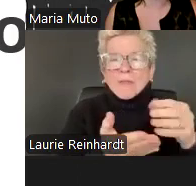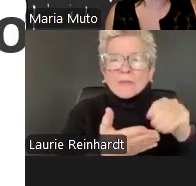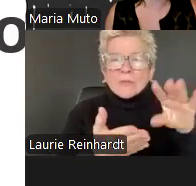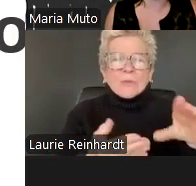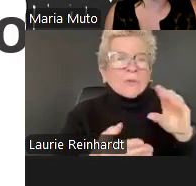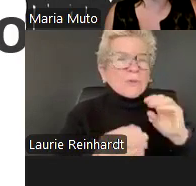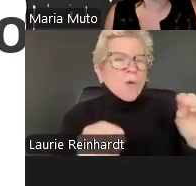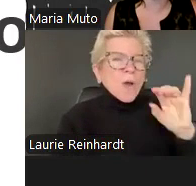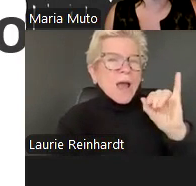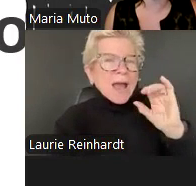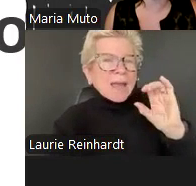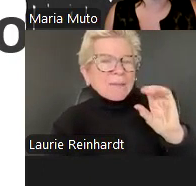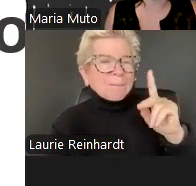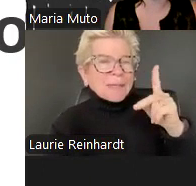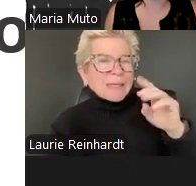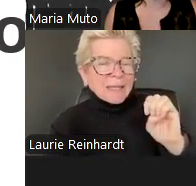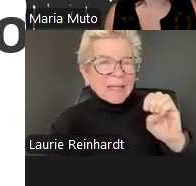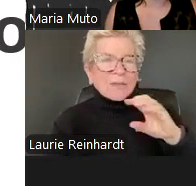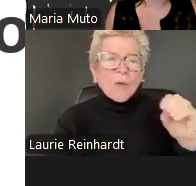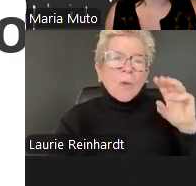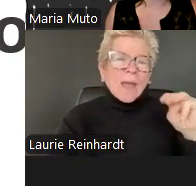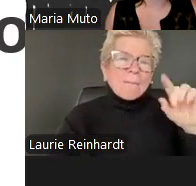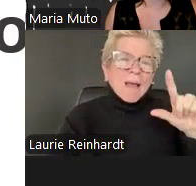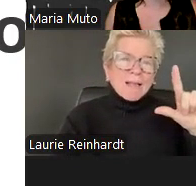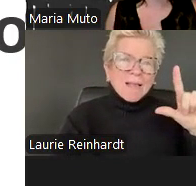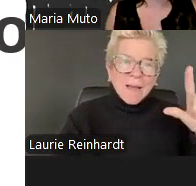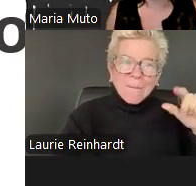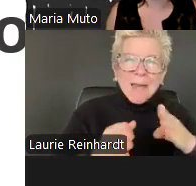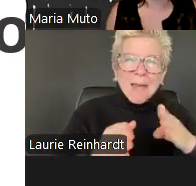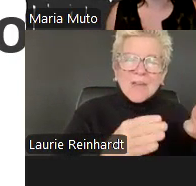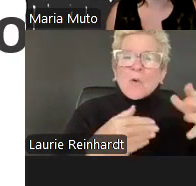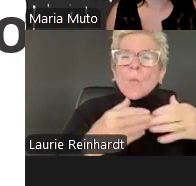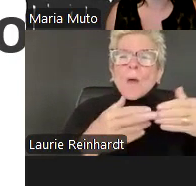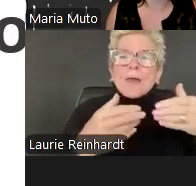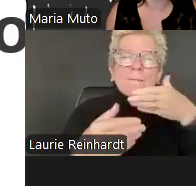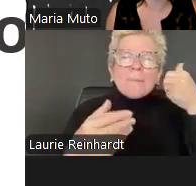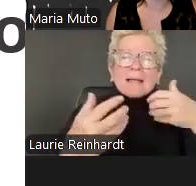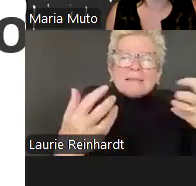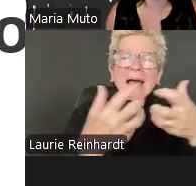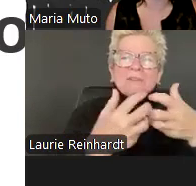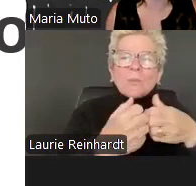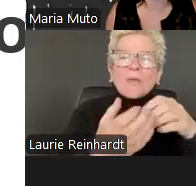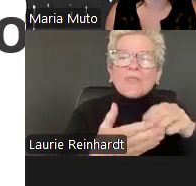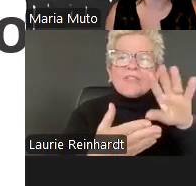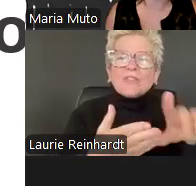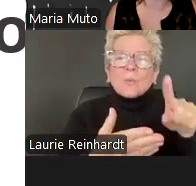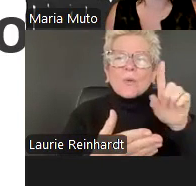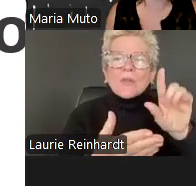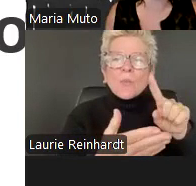is no MLL pathway; it's whatever lines up with what the student wants to do next and